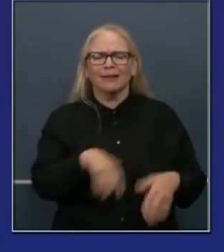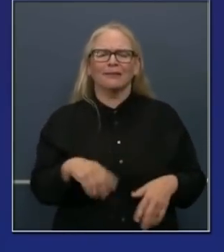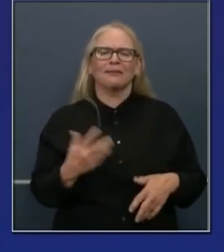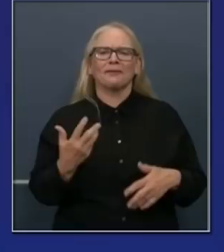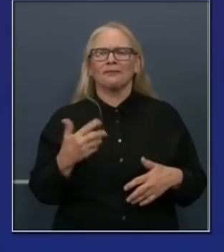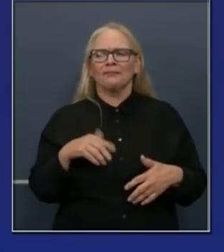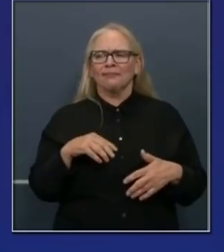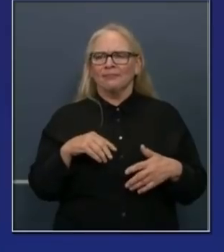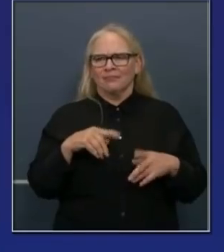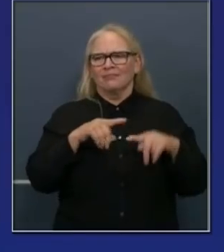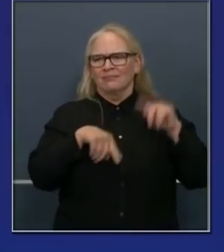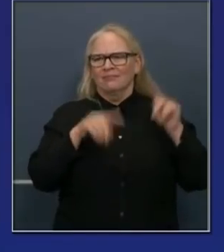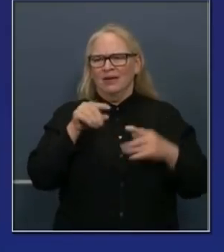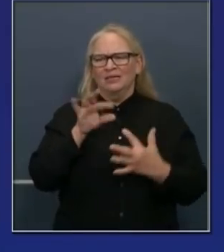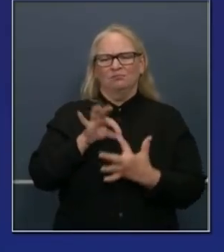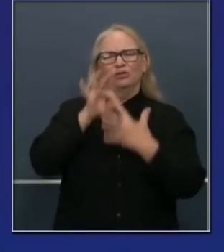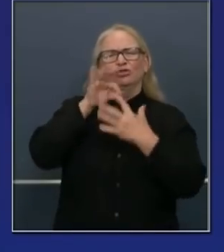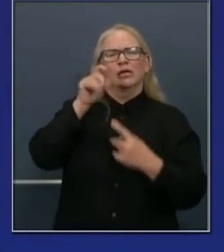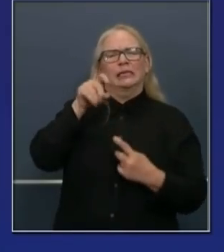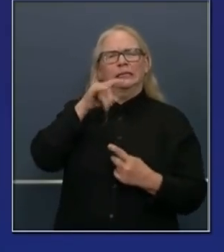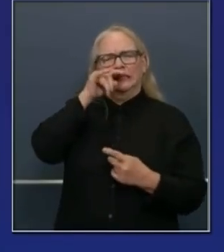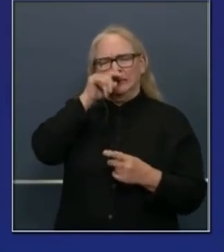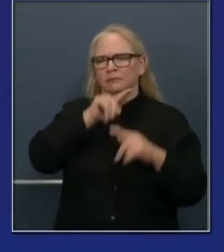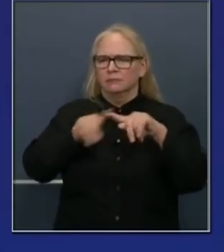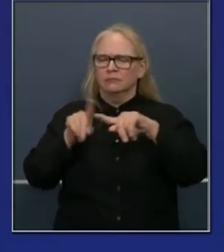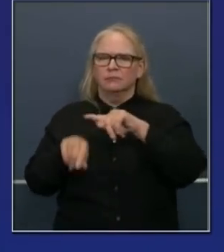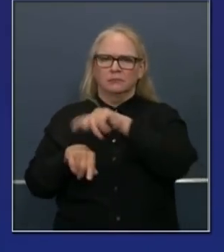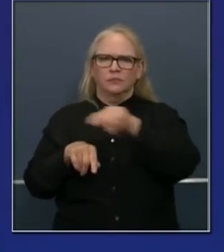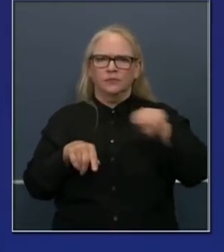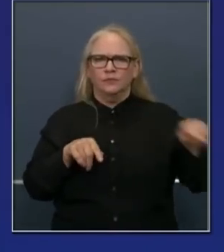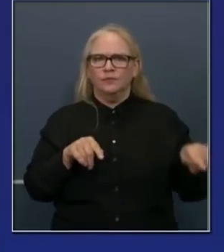CARE, KIDS IN THE SYSTEM AND KIDS WITH ENGLISH AS A SECOND LANGUAGE AND LEARNING